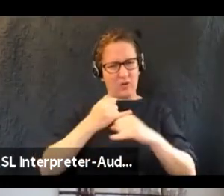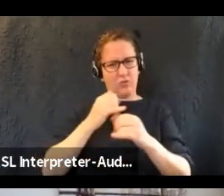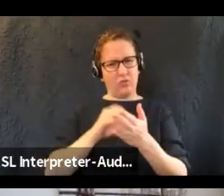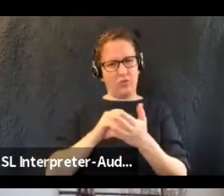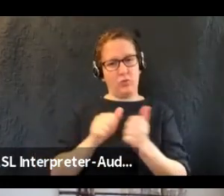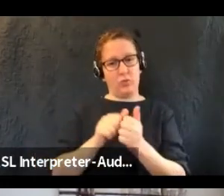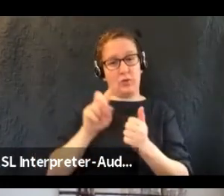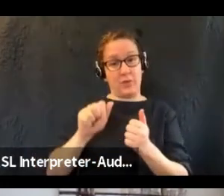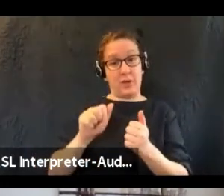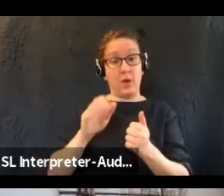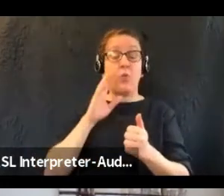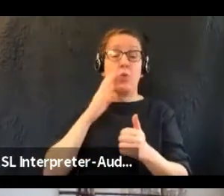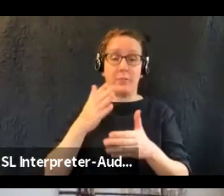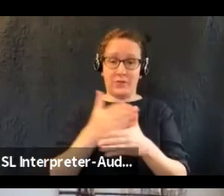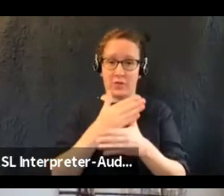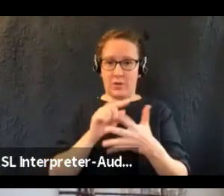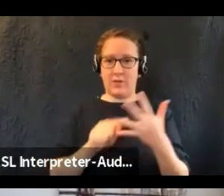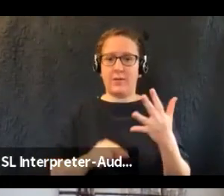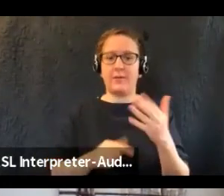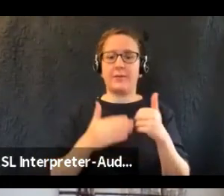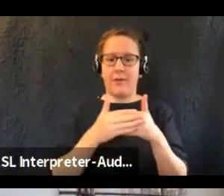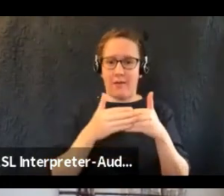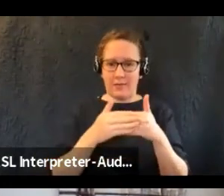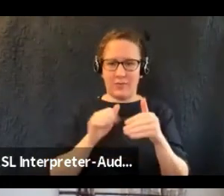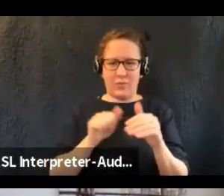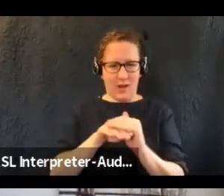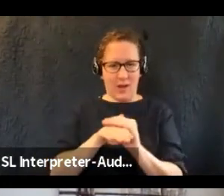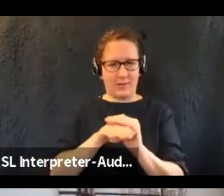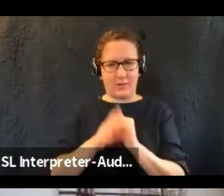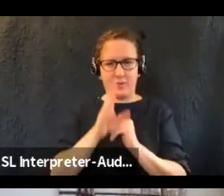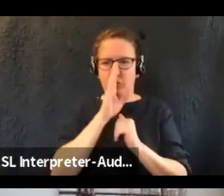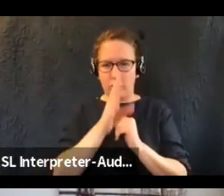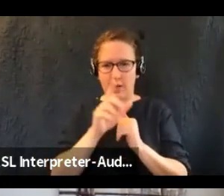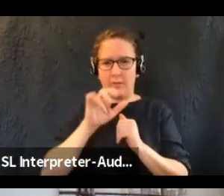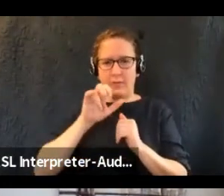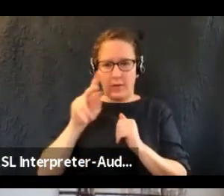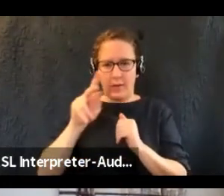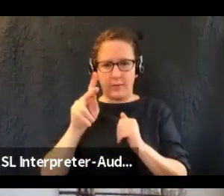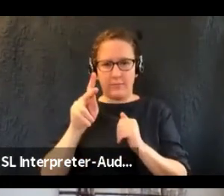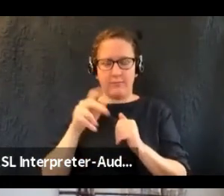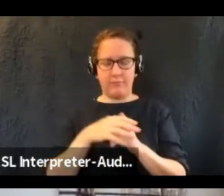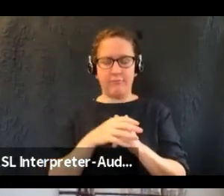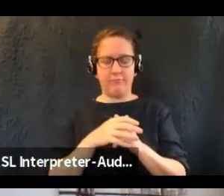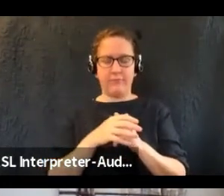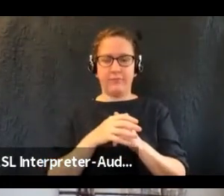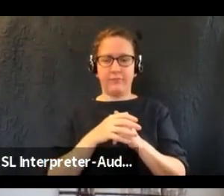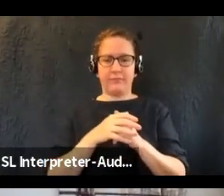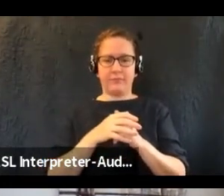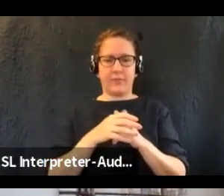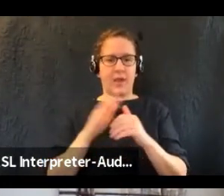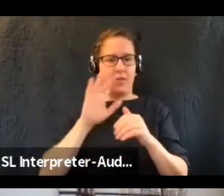We will be sharing these slides so you can access the direct links and the whole PowerPoint